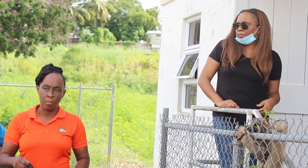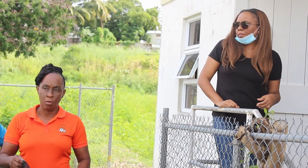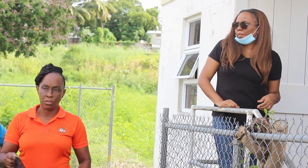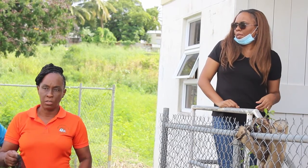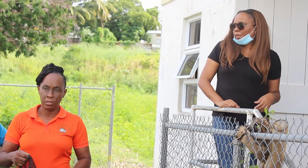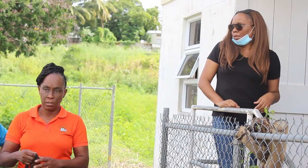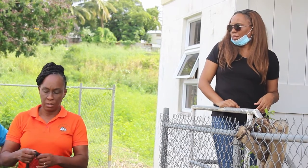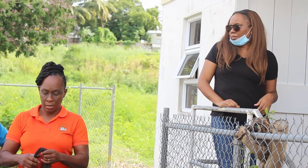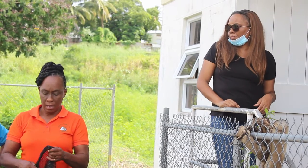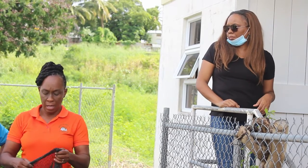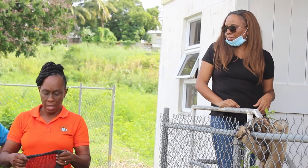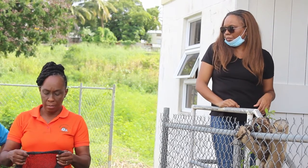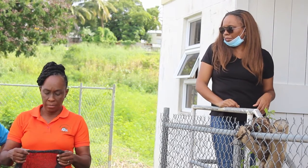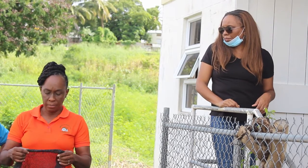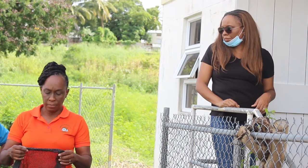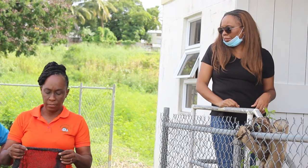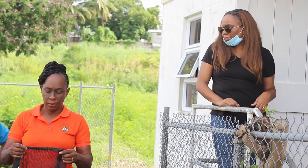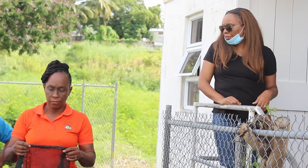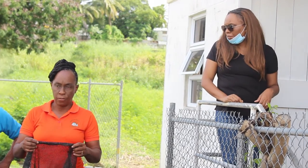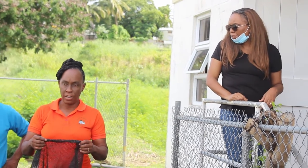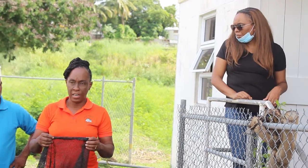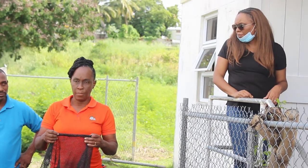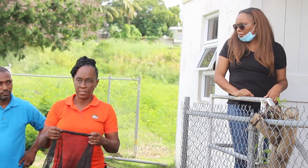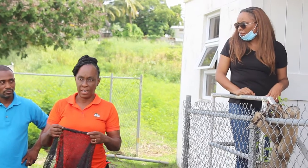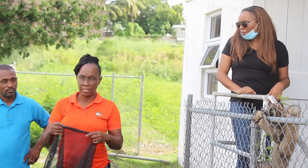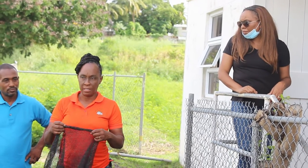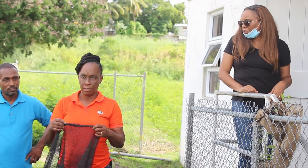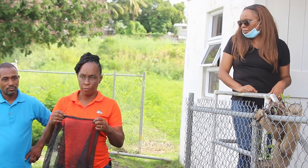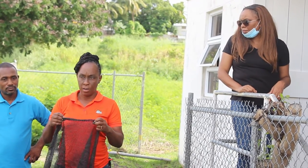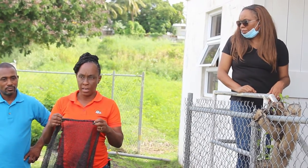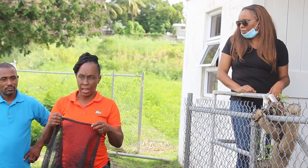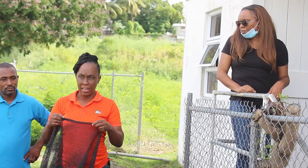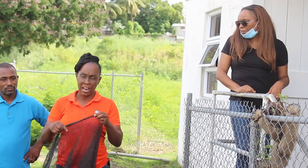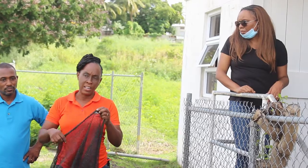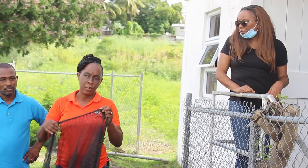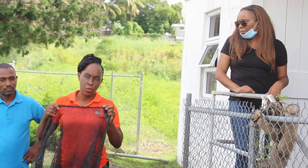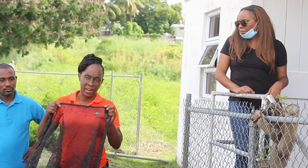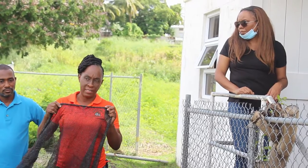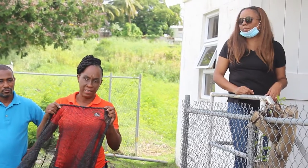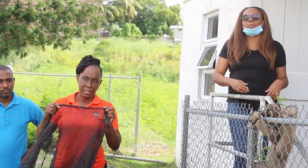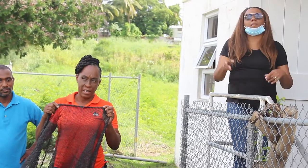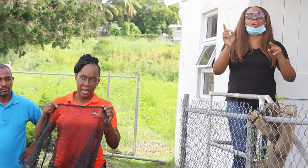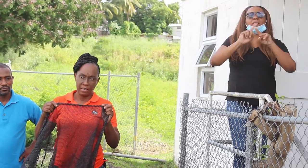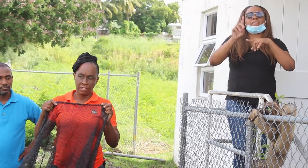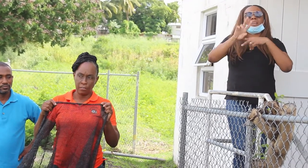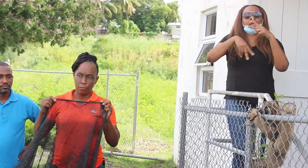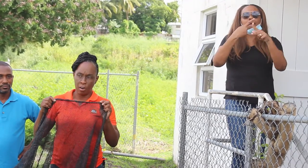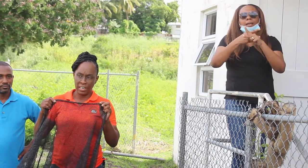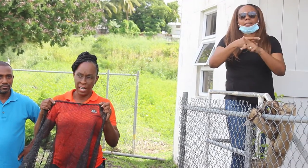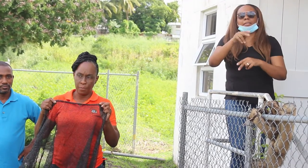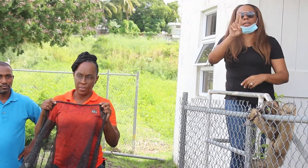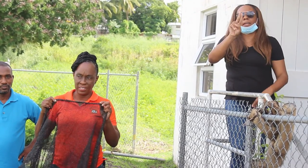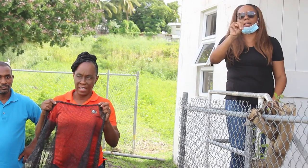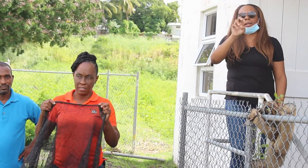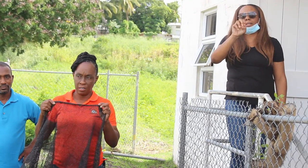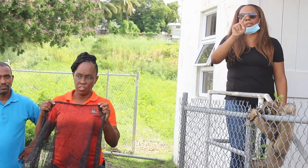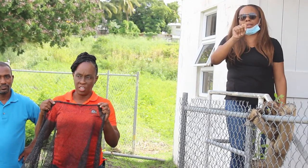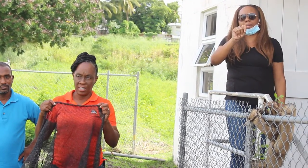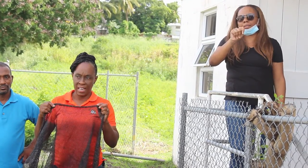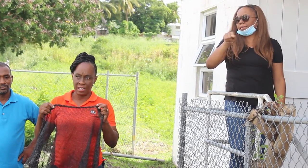about um 40 percent this isn't for there there are different grades this is a 48 percent shared net